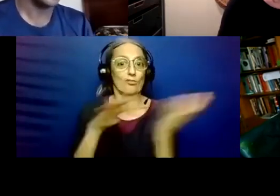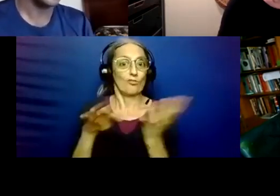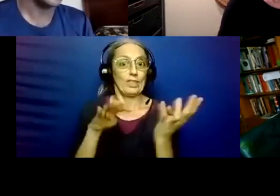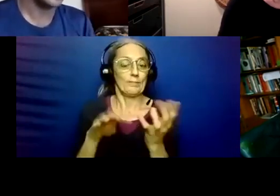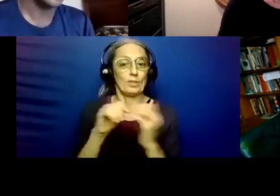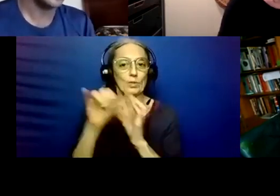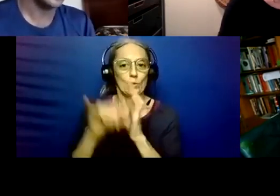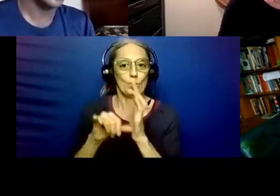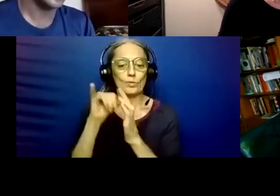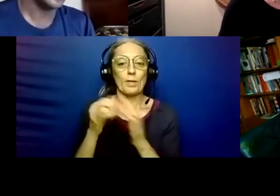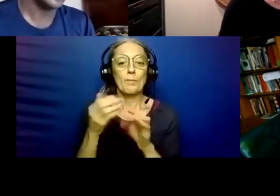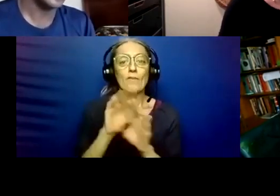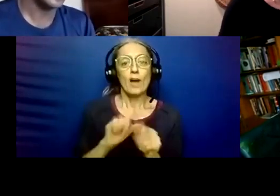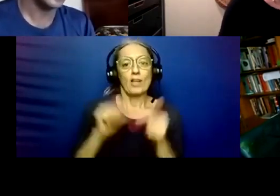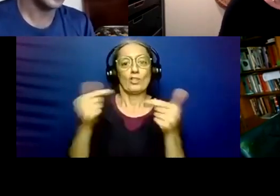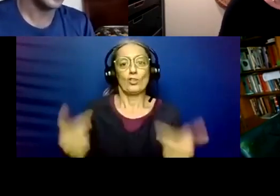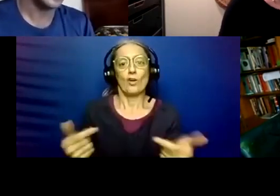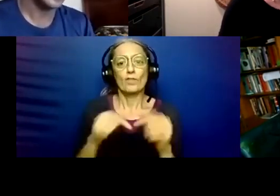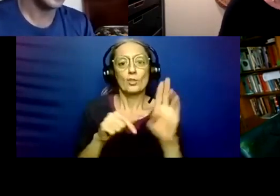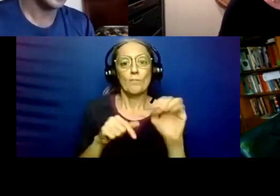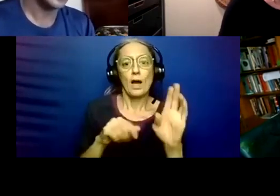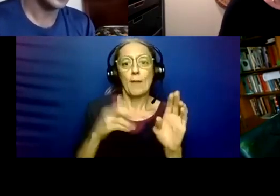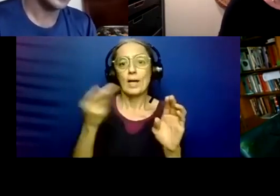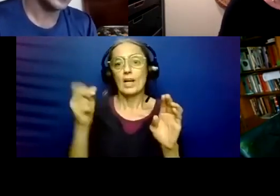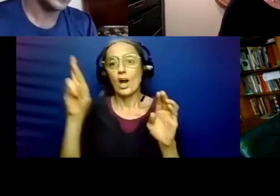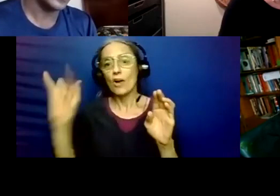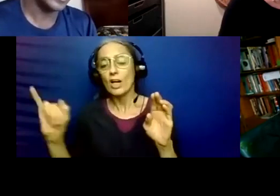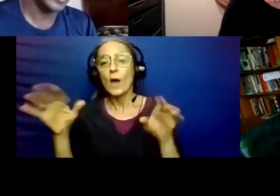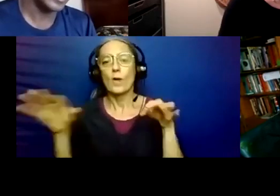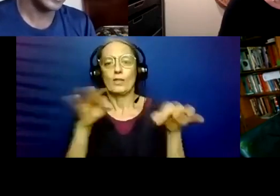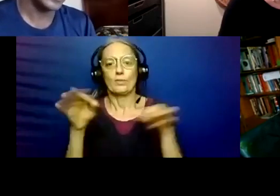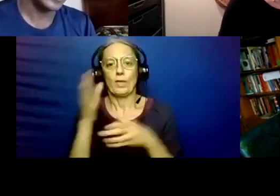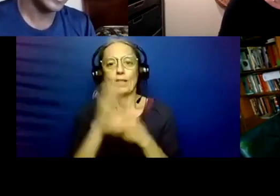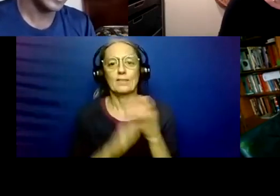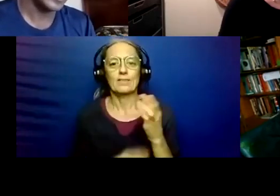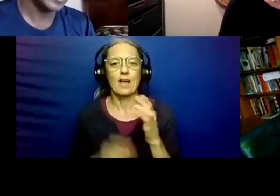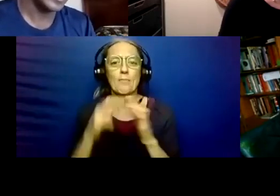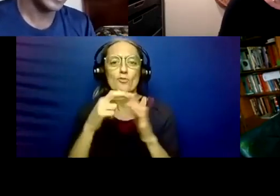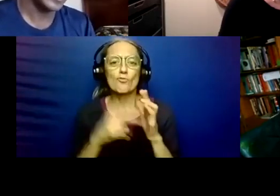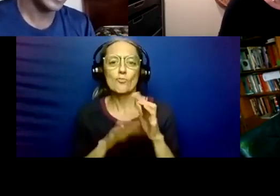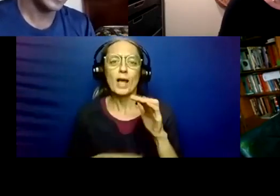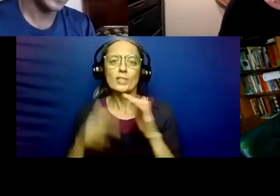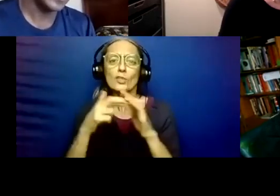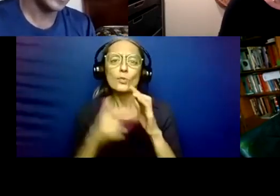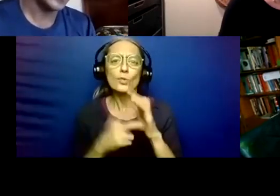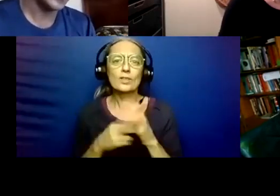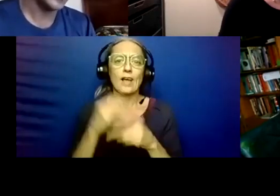I wanted to go over some ground rules and housekeeping details. In addition to American Sign Language interpretation